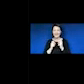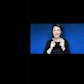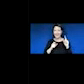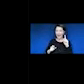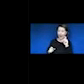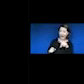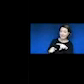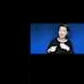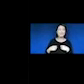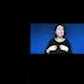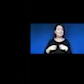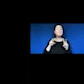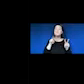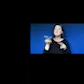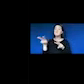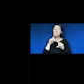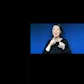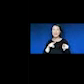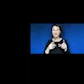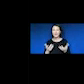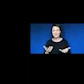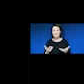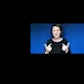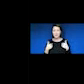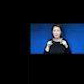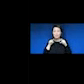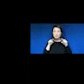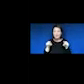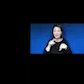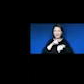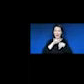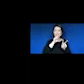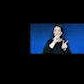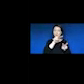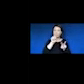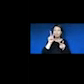As we took a tour of the facility and got to see all of the different athletic areas,